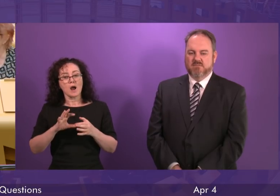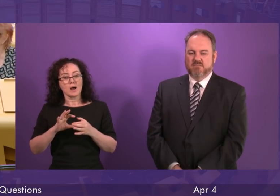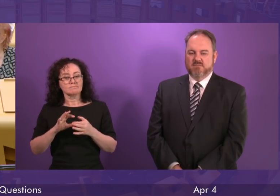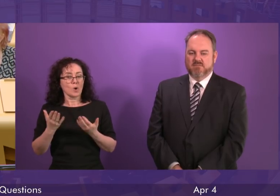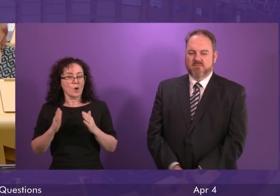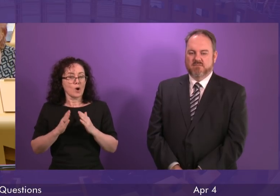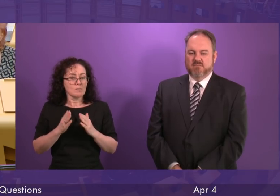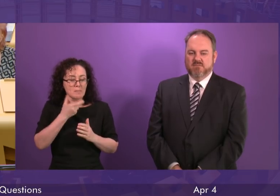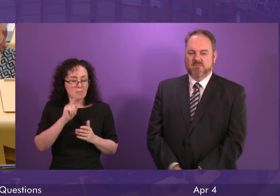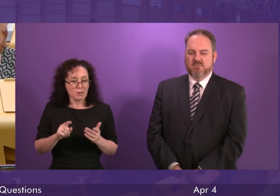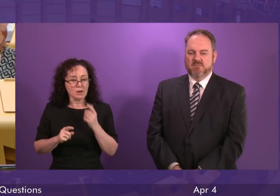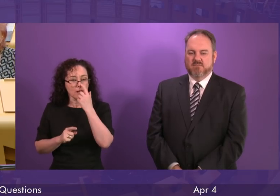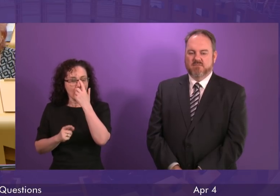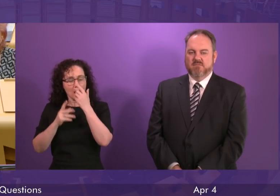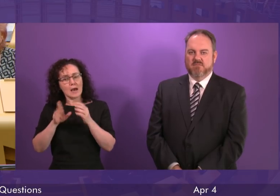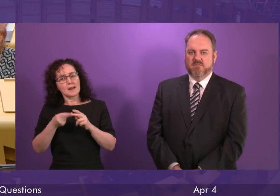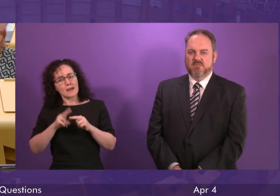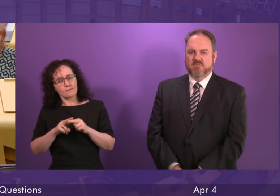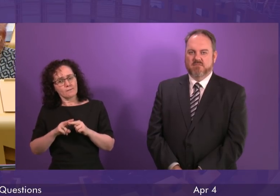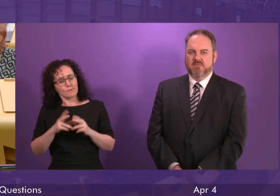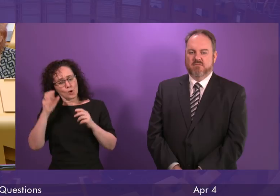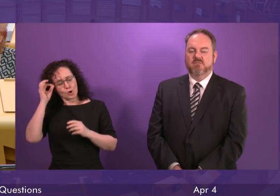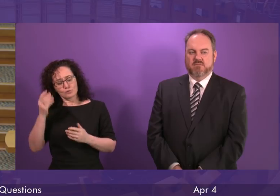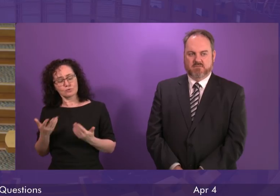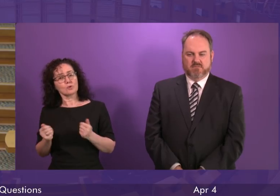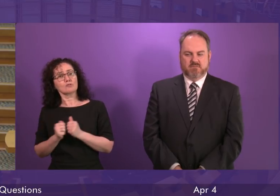sanctions for any council that fails to comply.